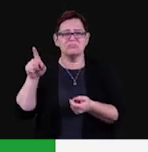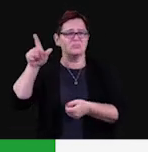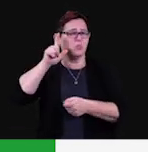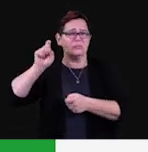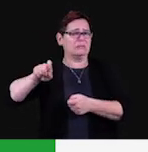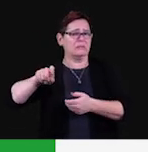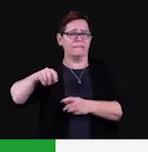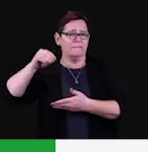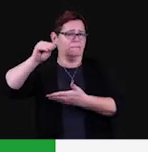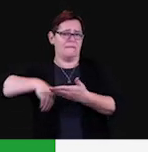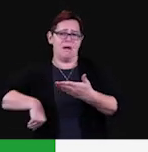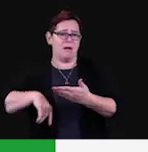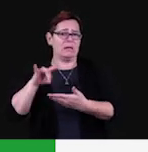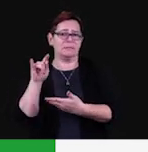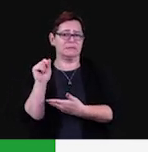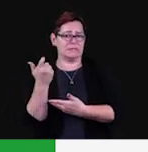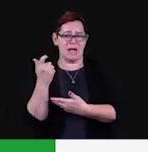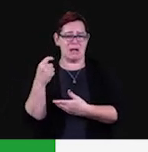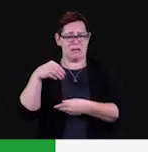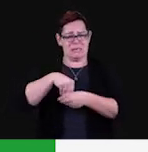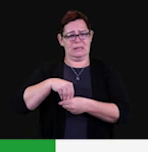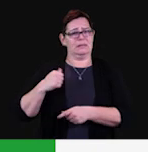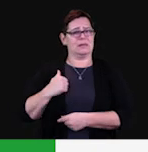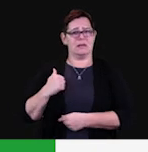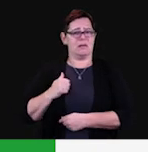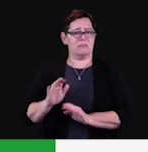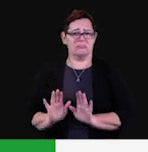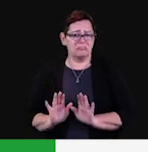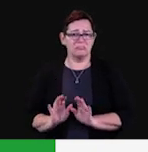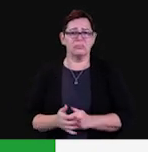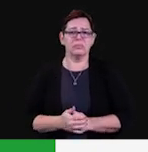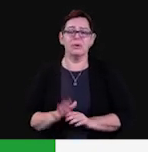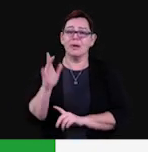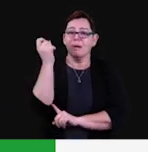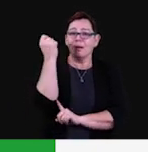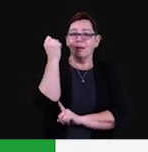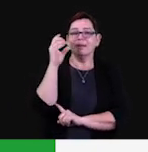However, the CRA may ask you for your spouse’s world income if